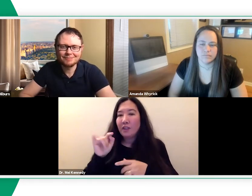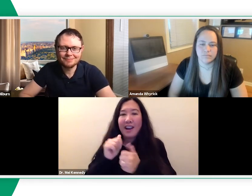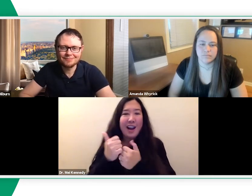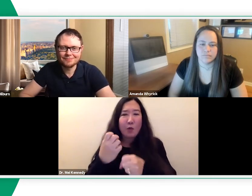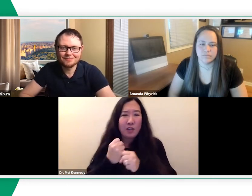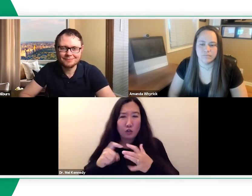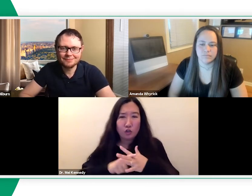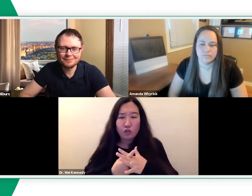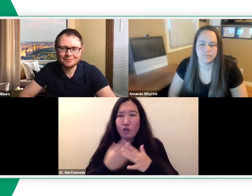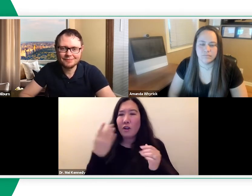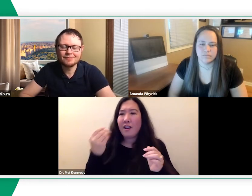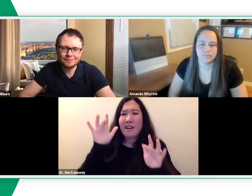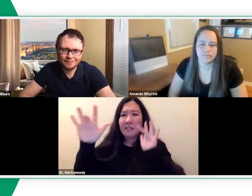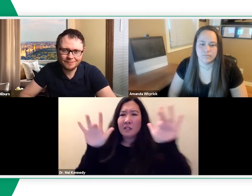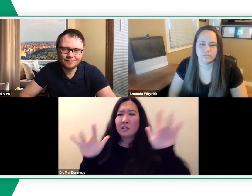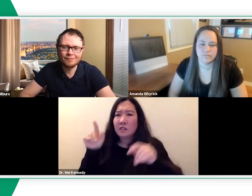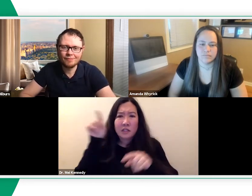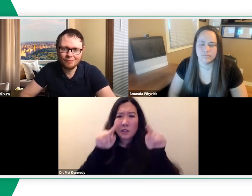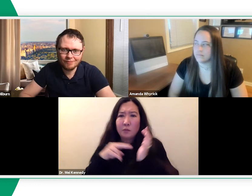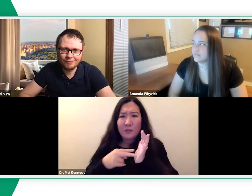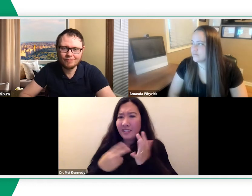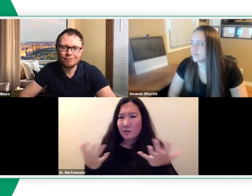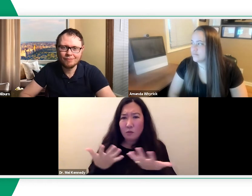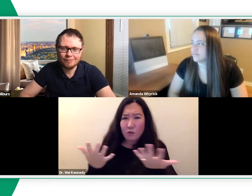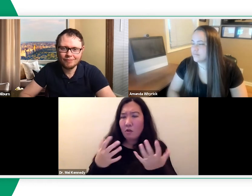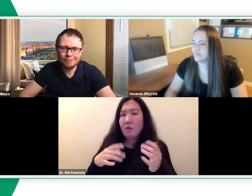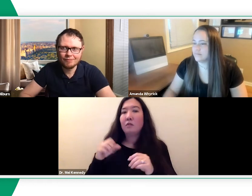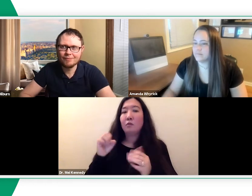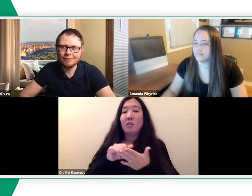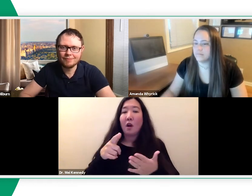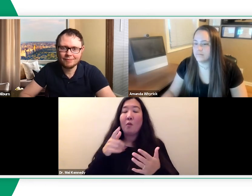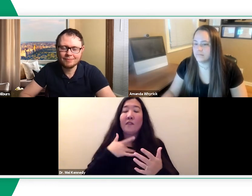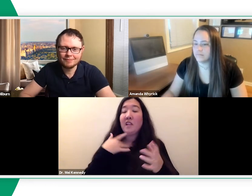guide you through the toolkit, as far as how to get started, and how to navigate,